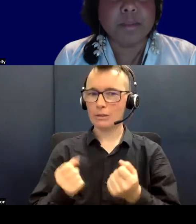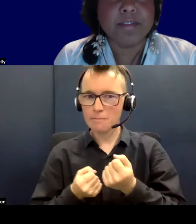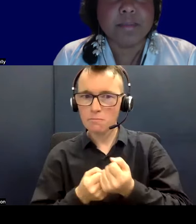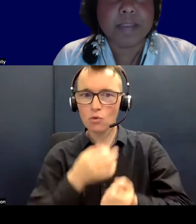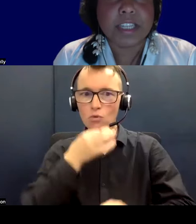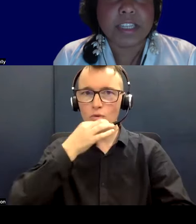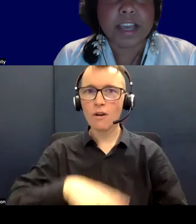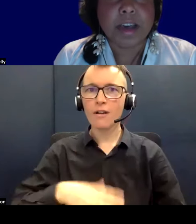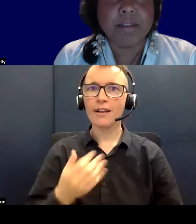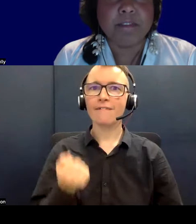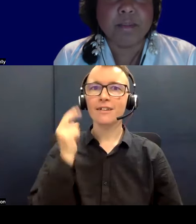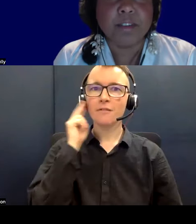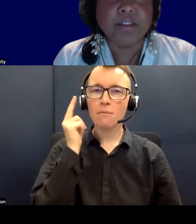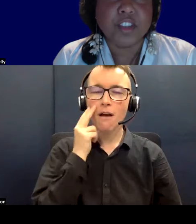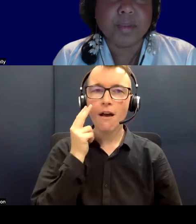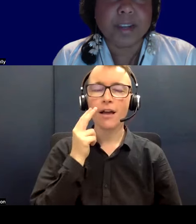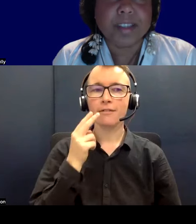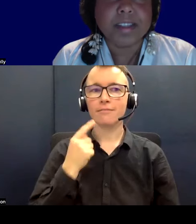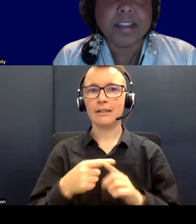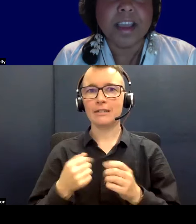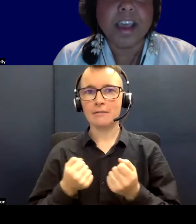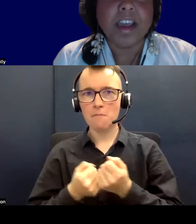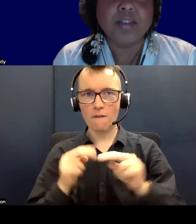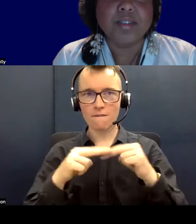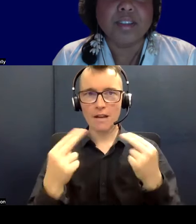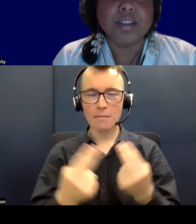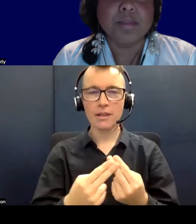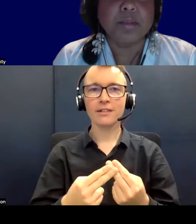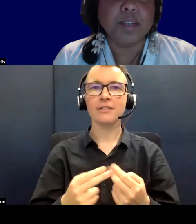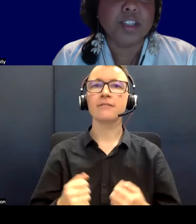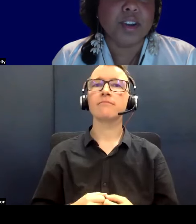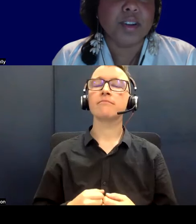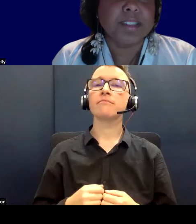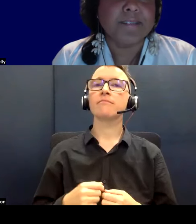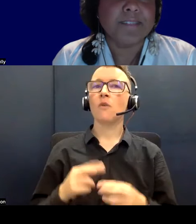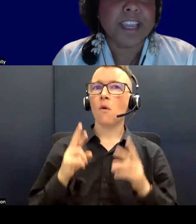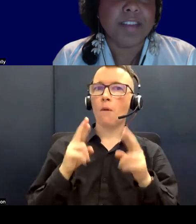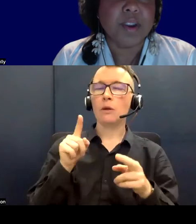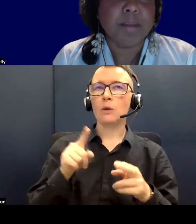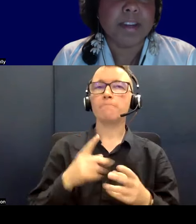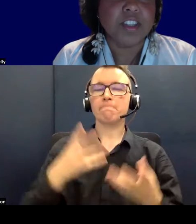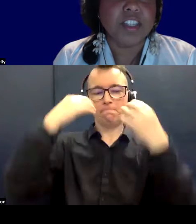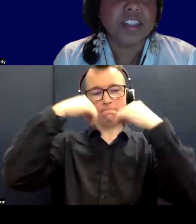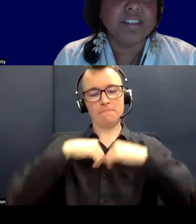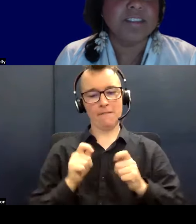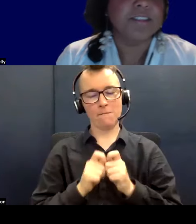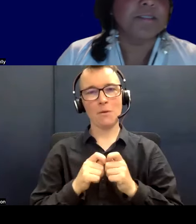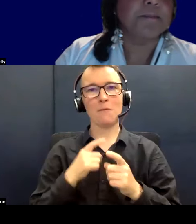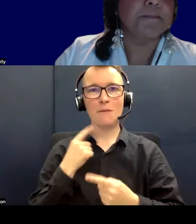information to help inform your future practice and also support your child. Thank you very much.